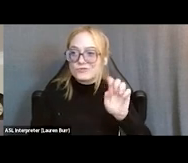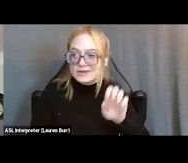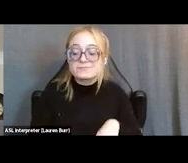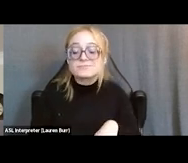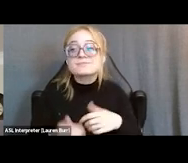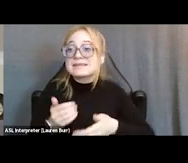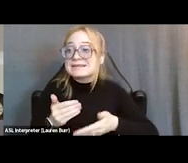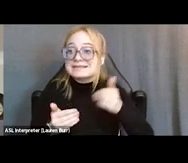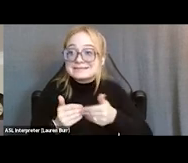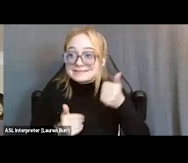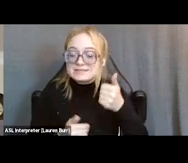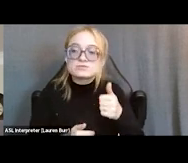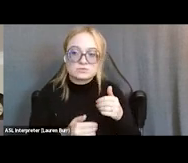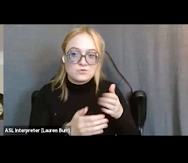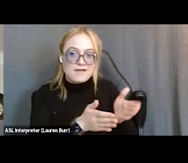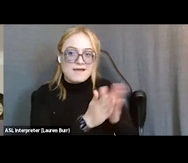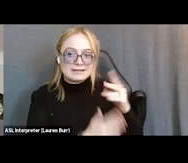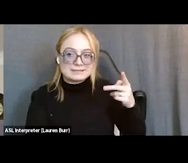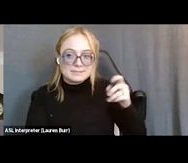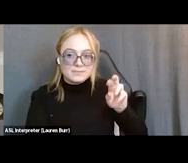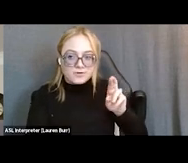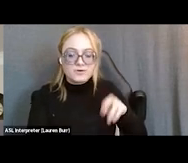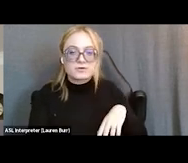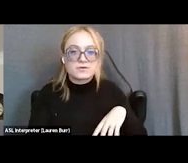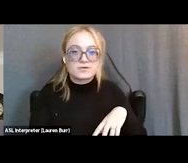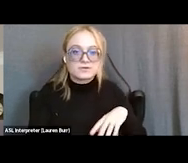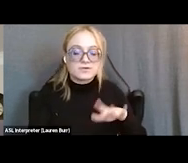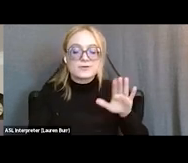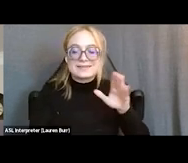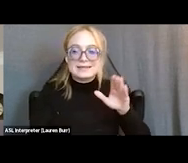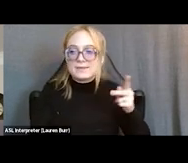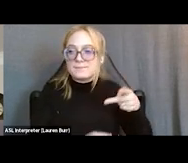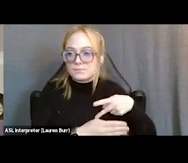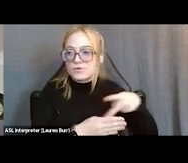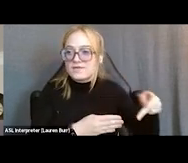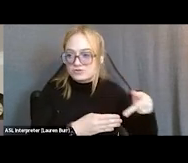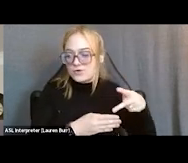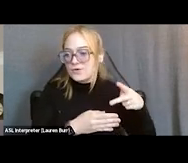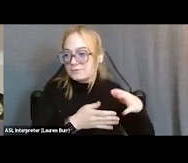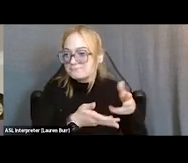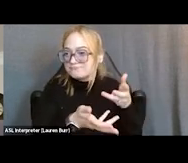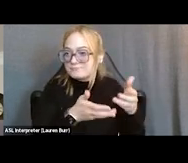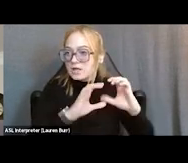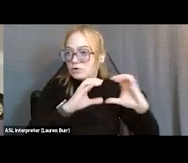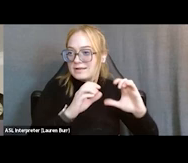to professional relations officer. They deal with all types of issues dealing with getting medical records, getting exams taken care of.